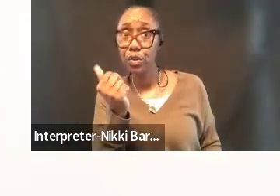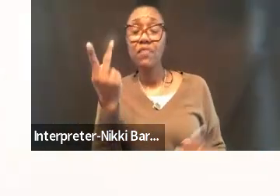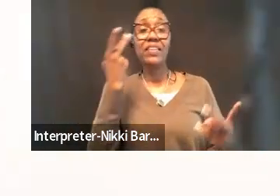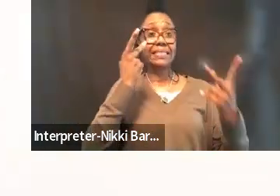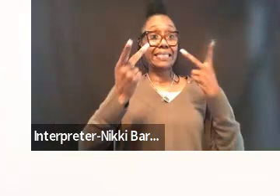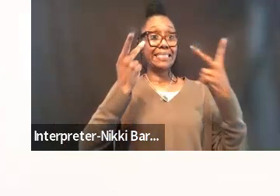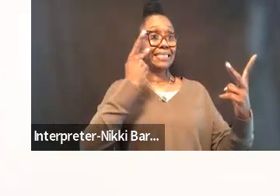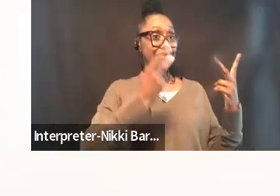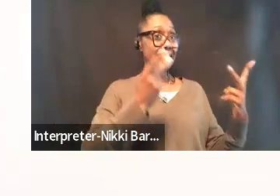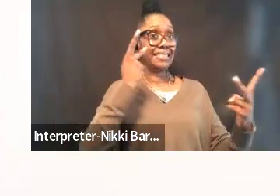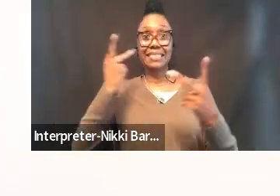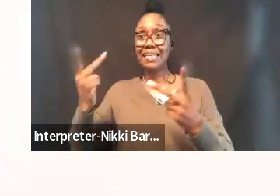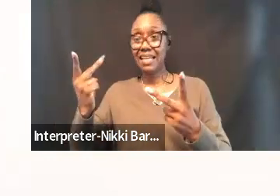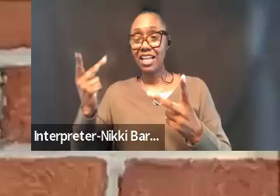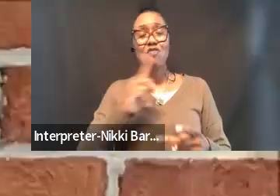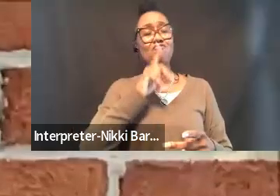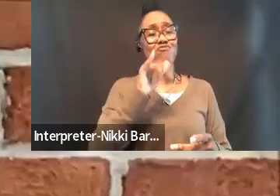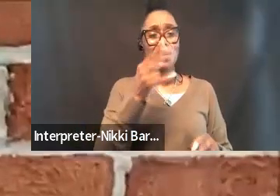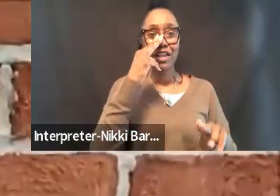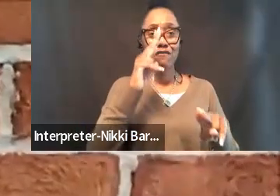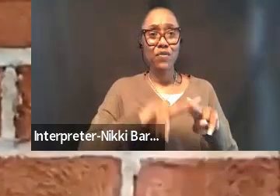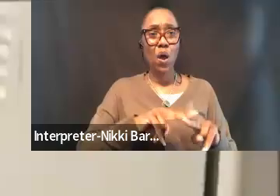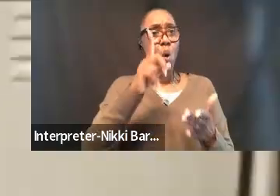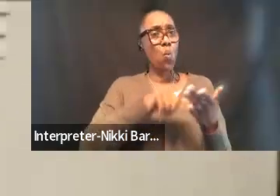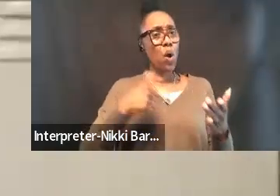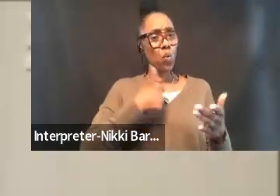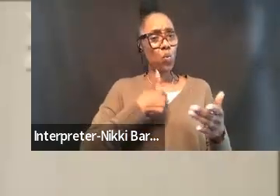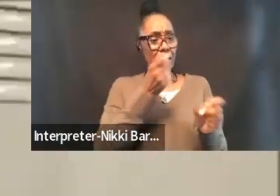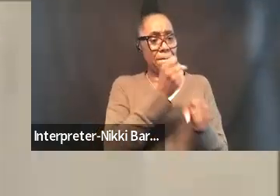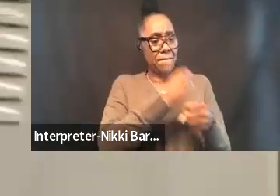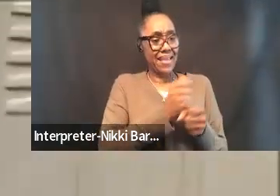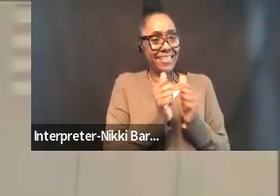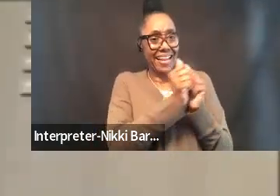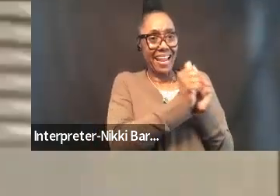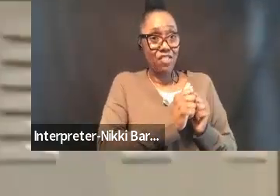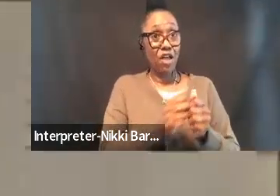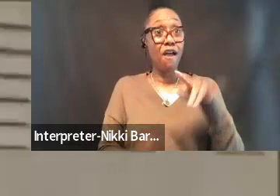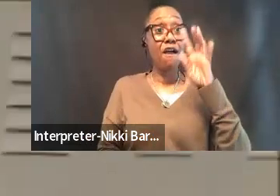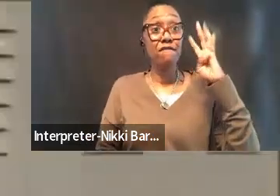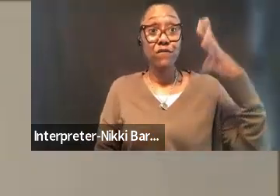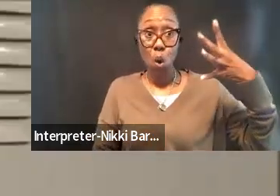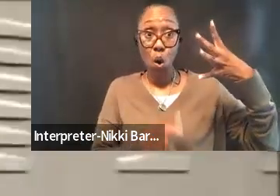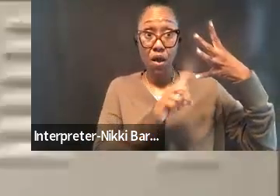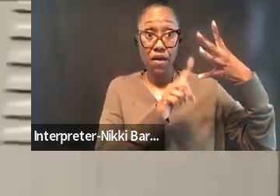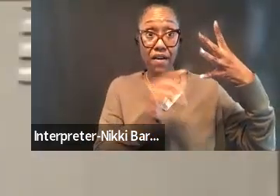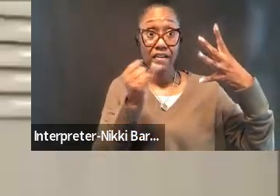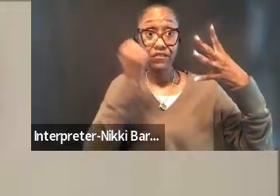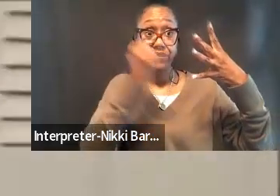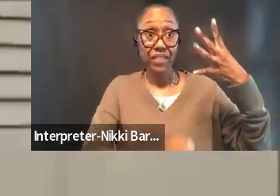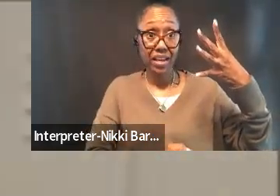What are we gonna make together? Step 4.